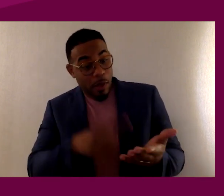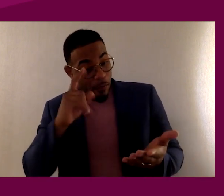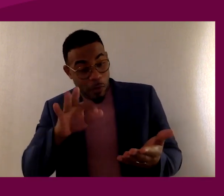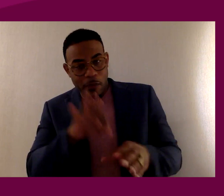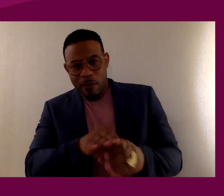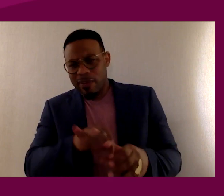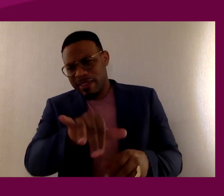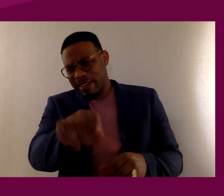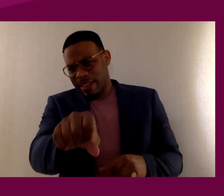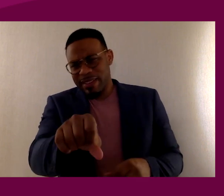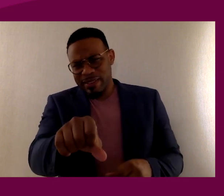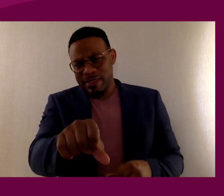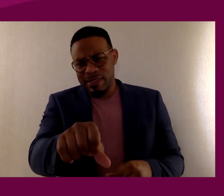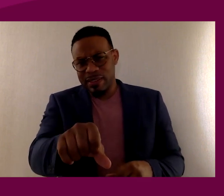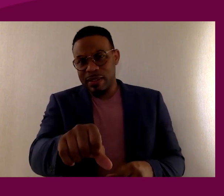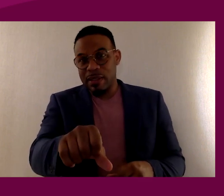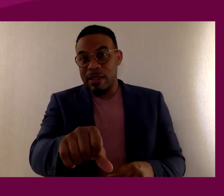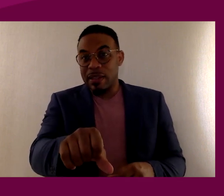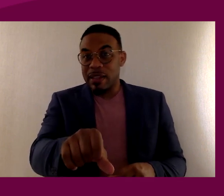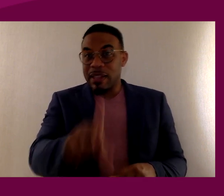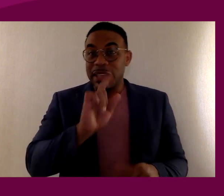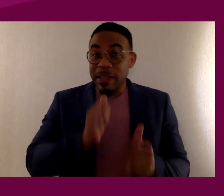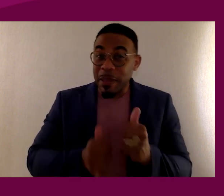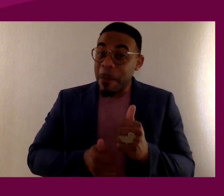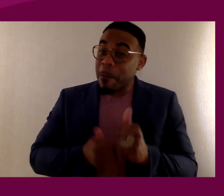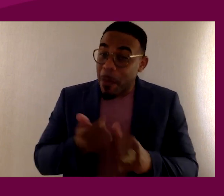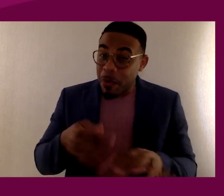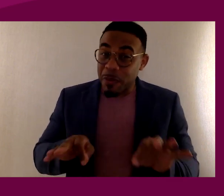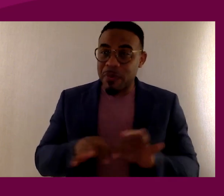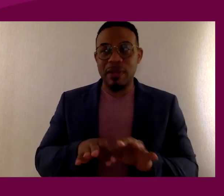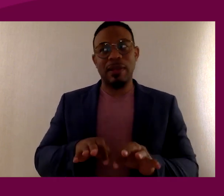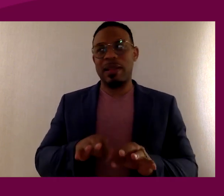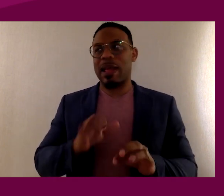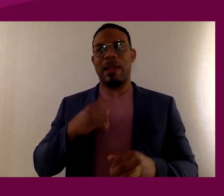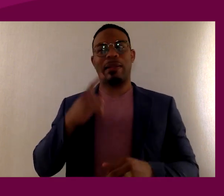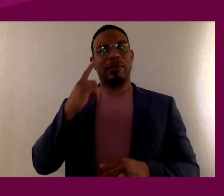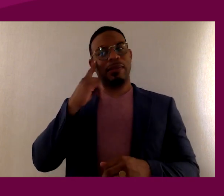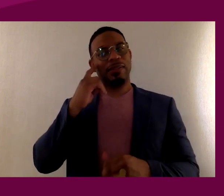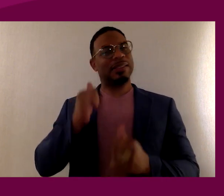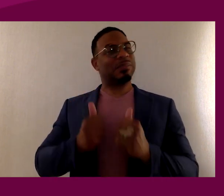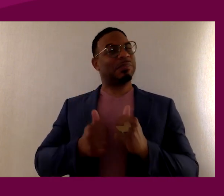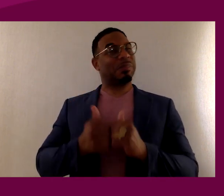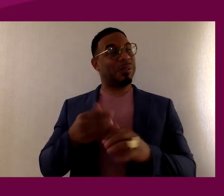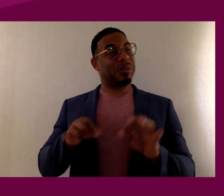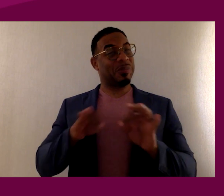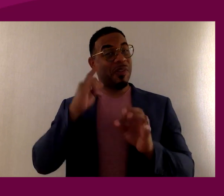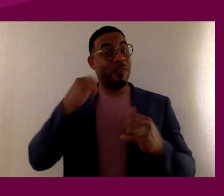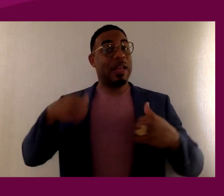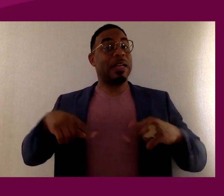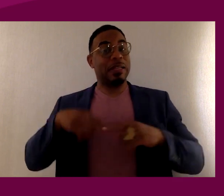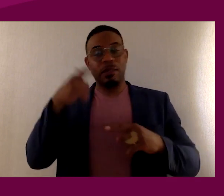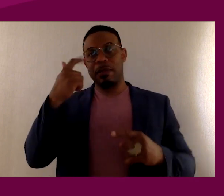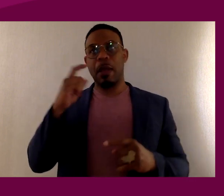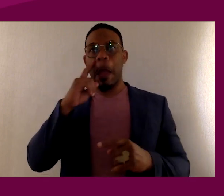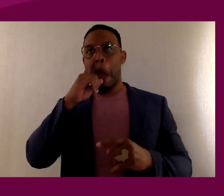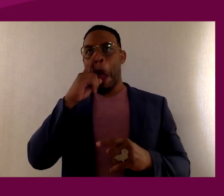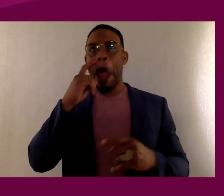vote in hand and get recognized for your vote. Is it the most important? I don't think it's the most